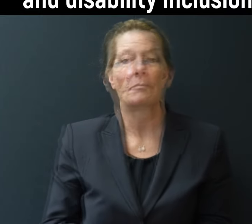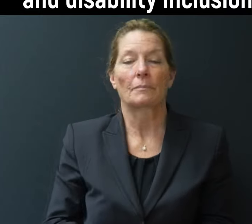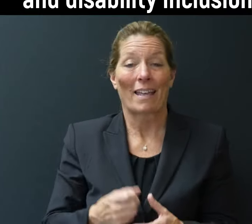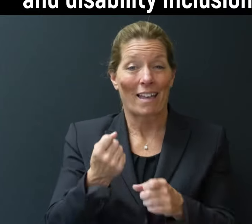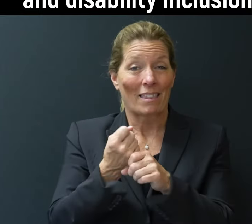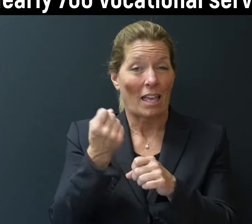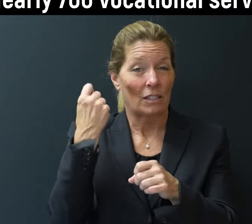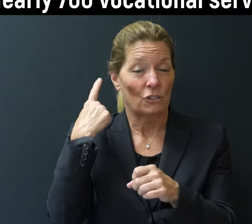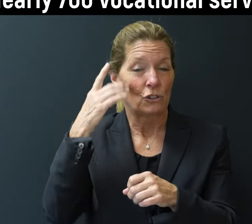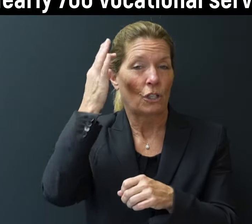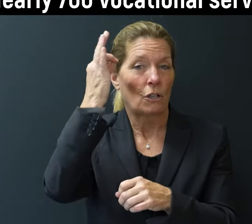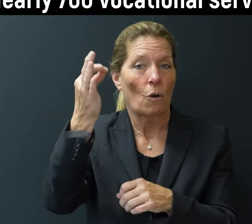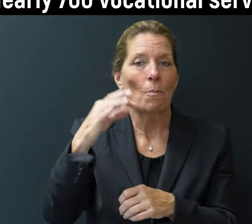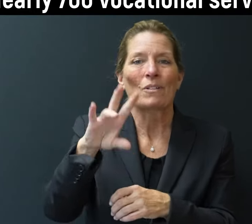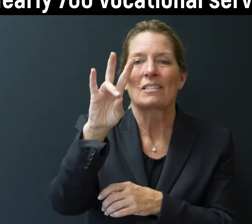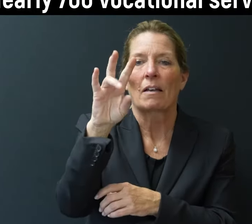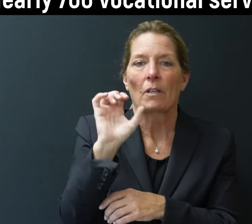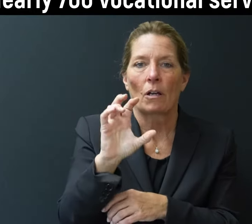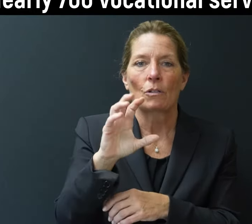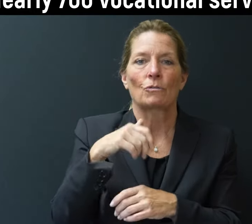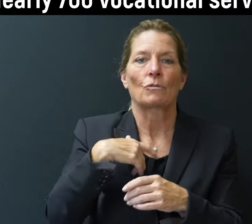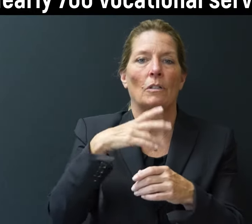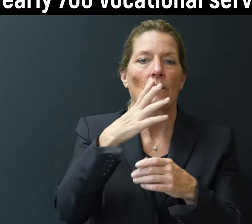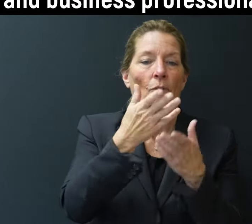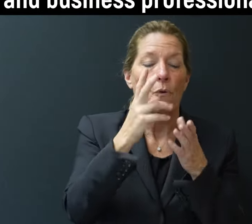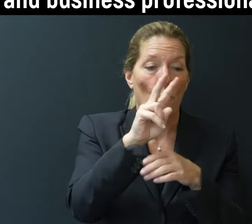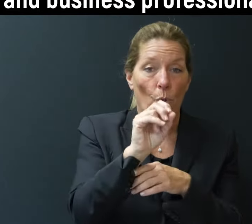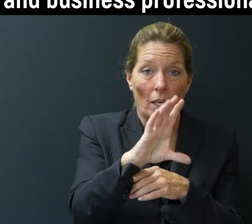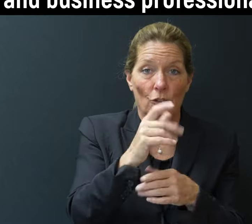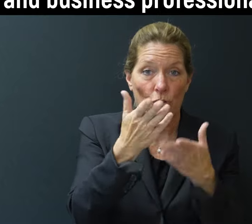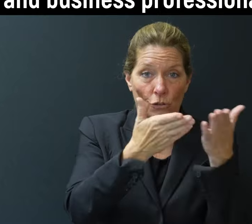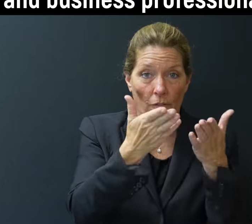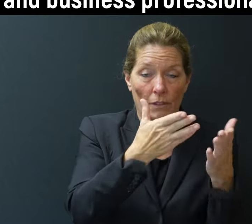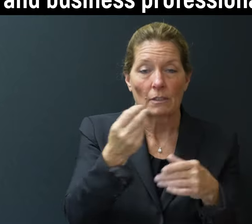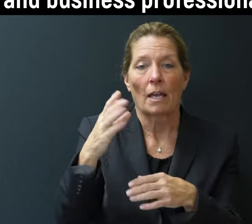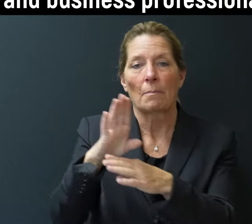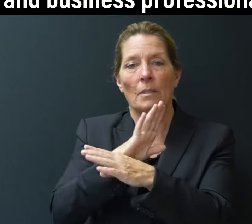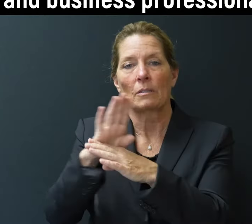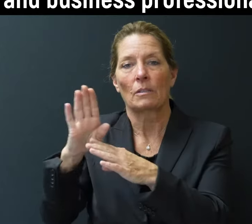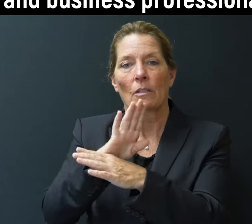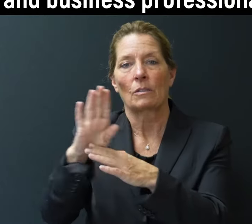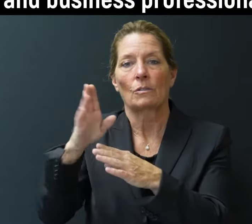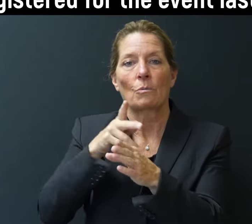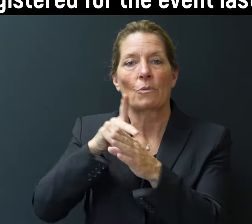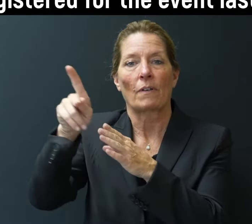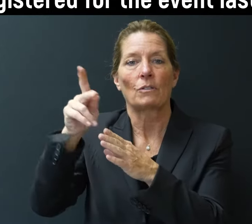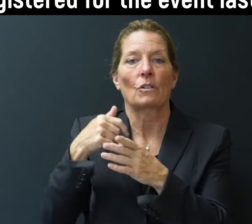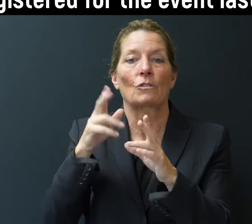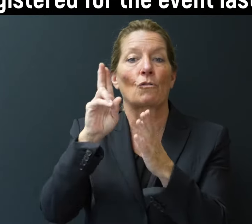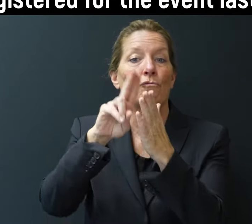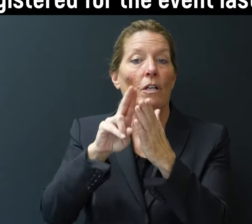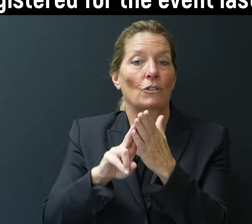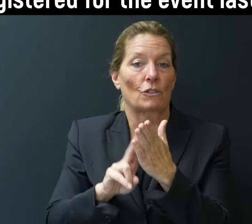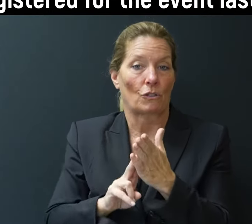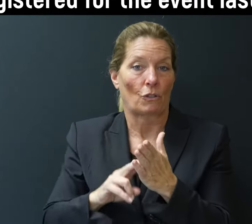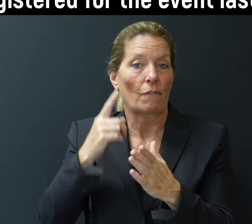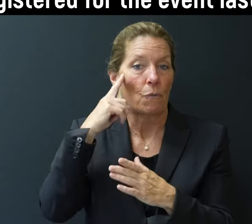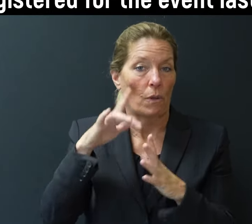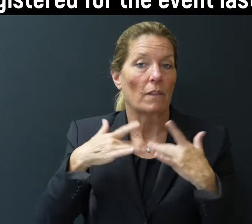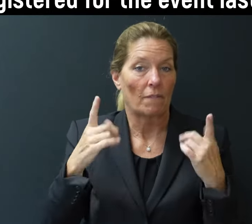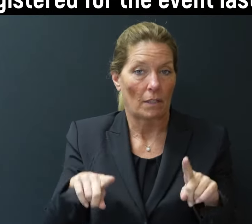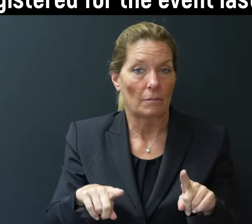Nearly 700 vocational services and business professionals registered for the event last